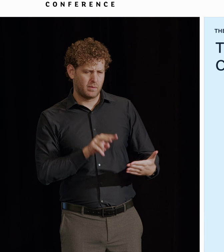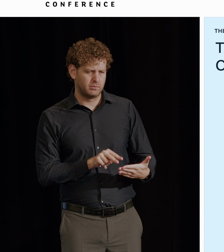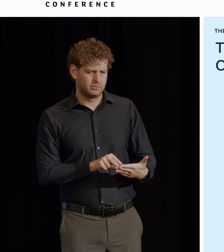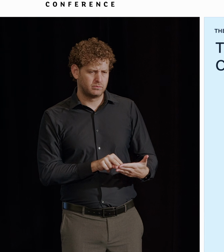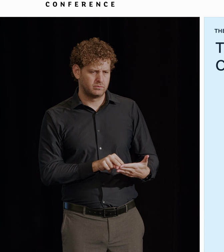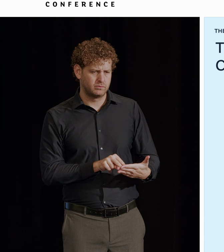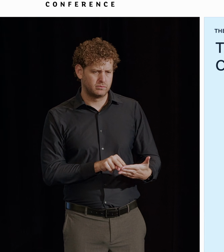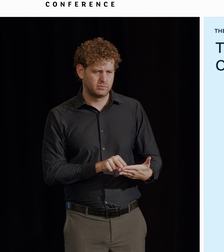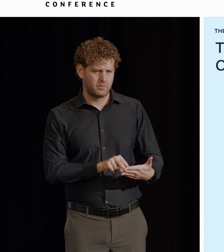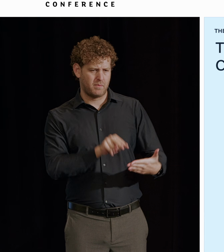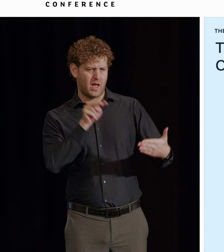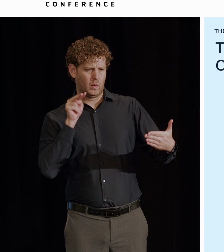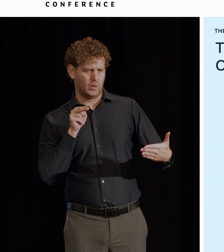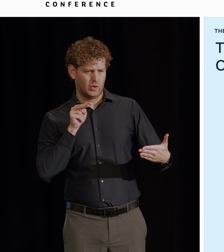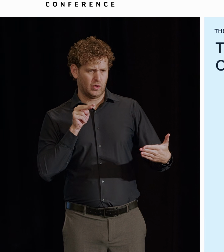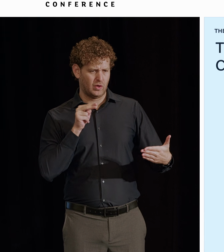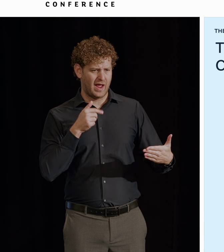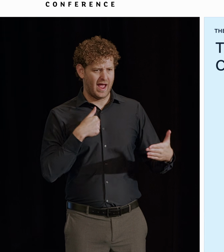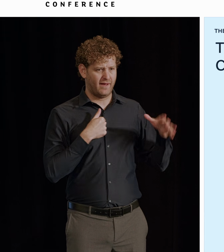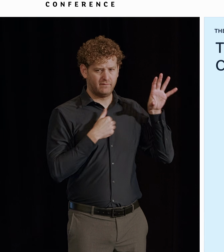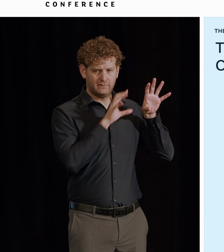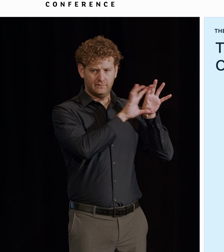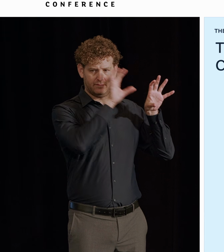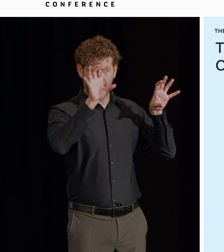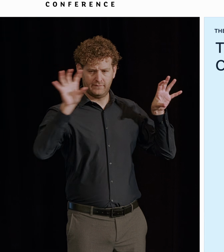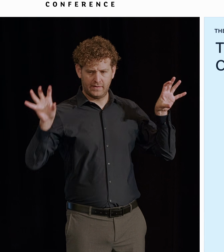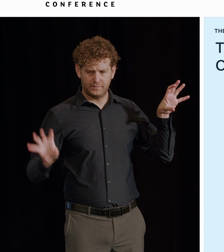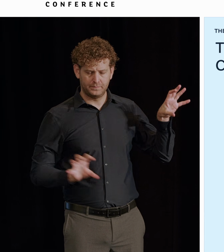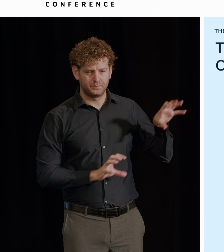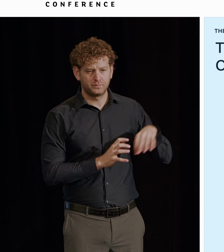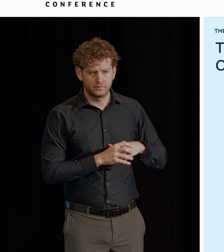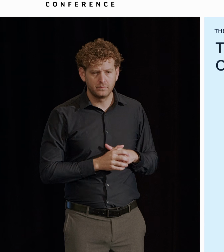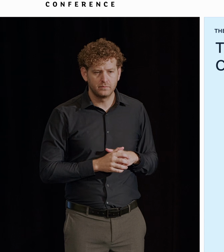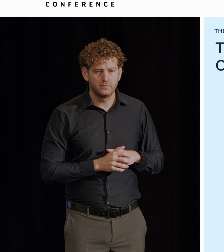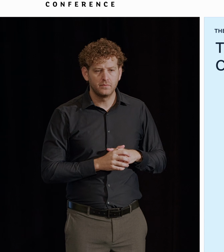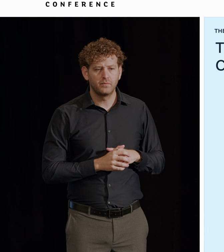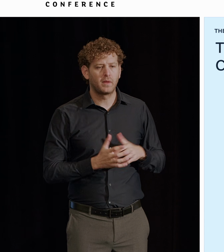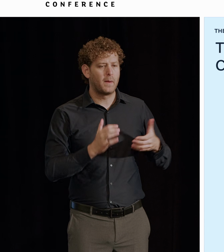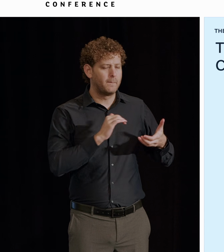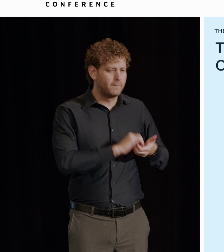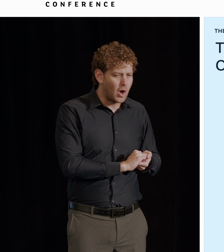ecosystem forming around the glasses, but it's no longer about what we're building natively.